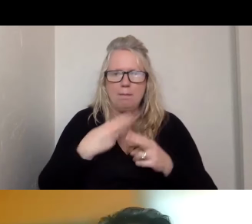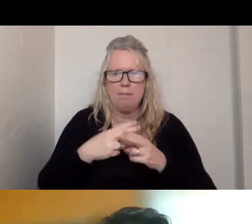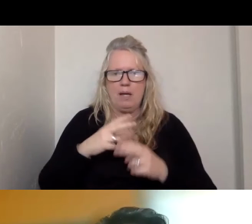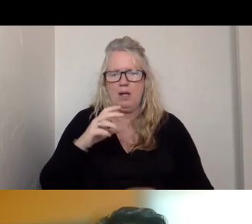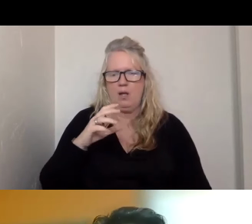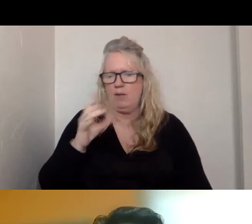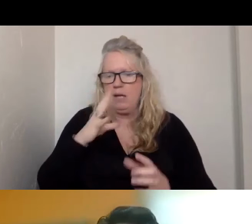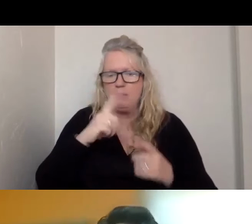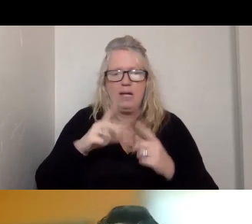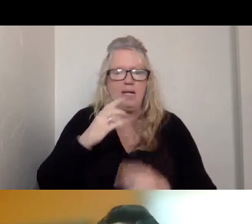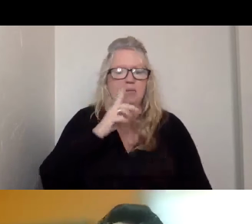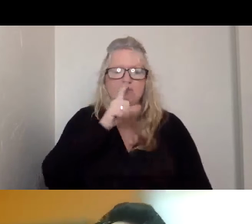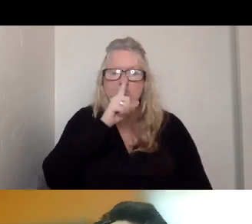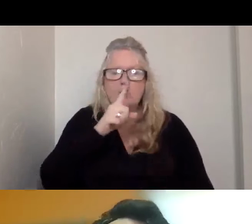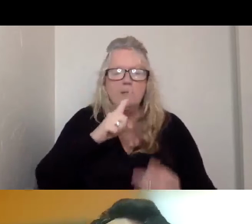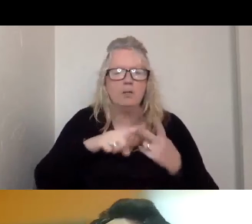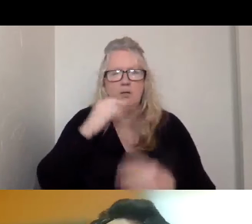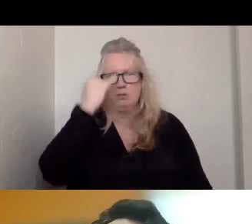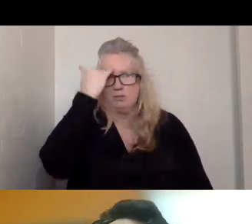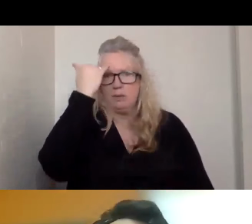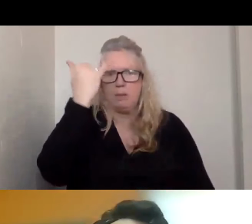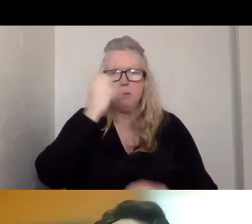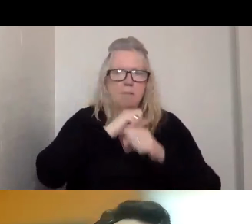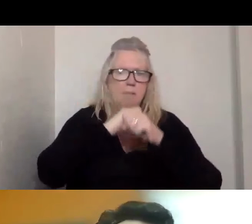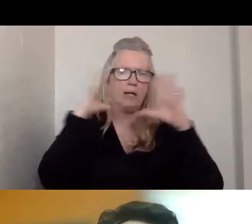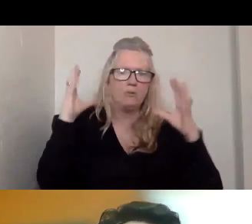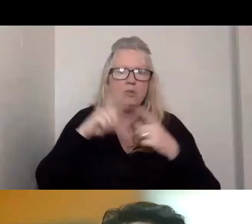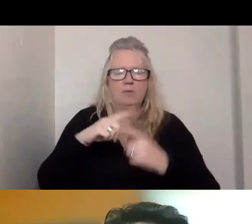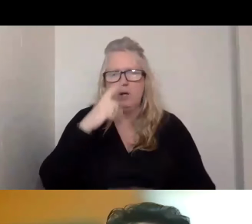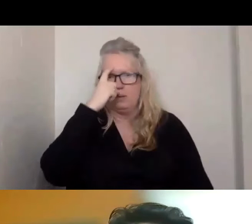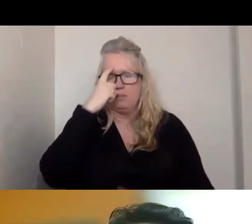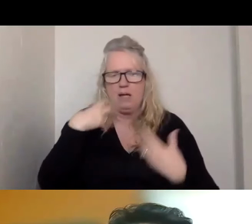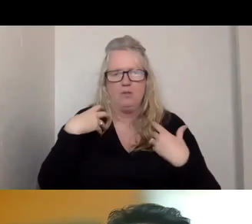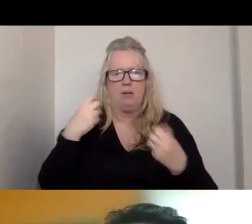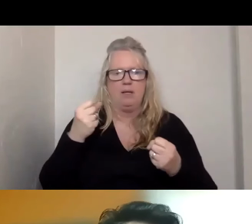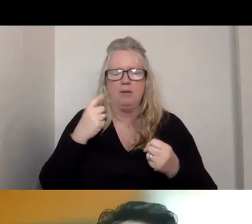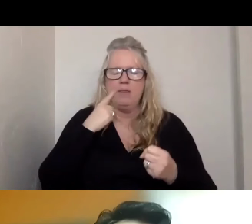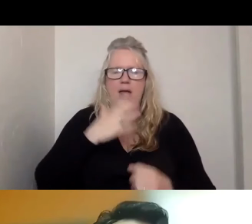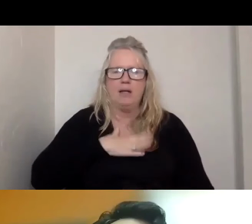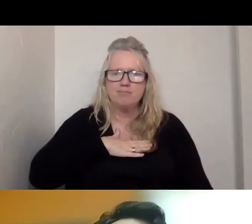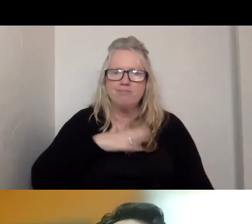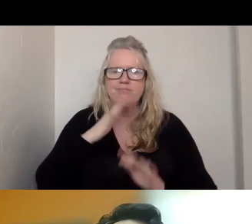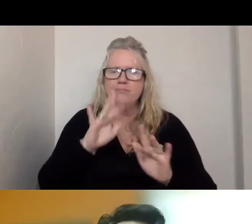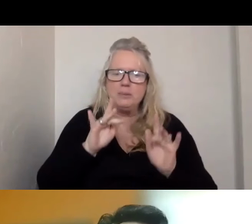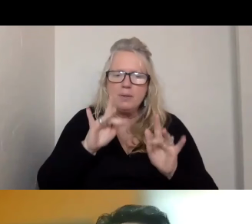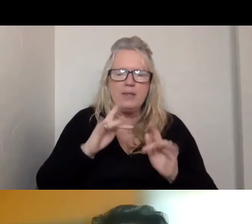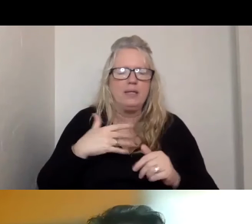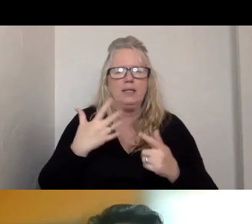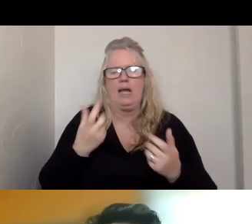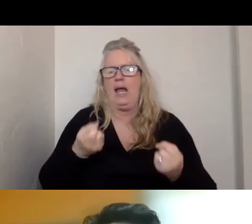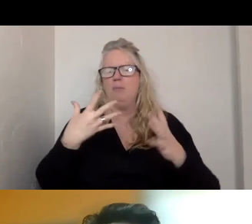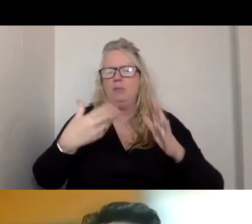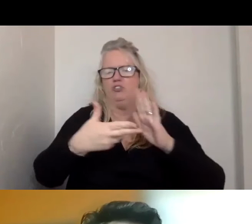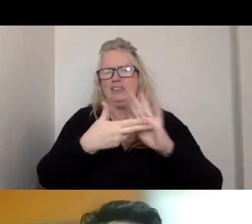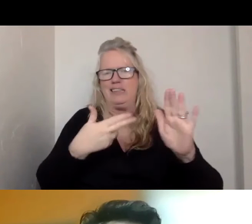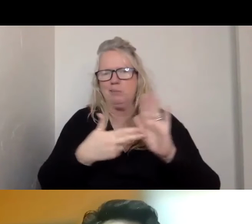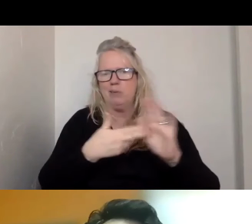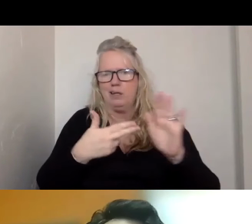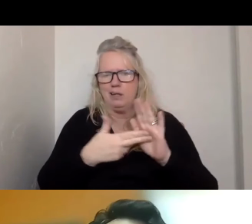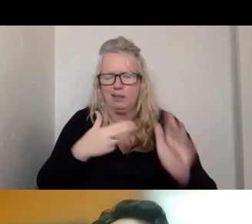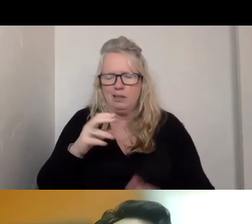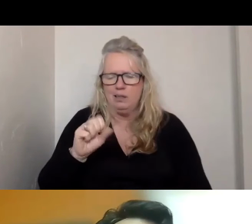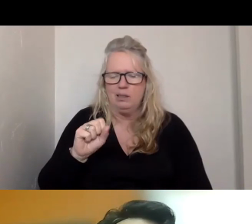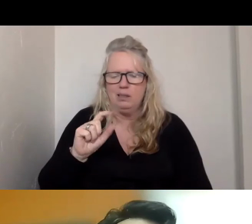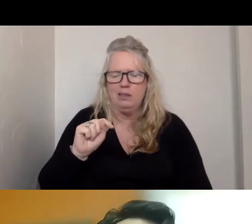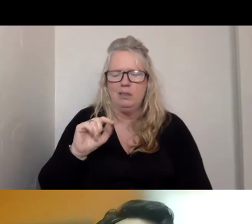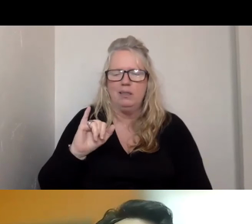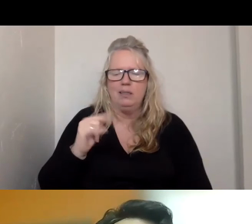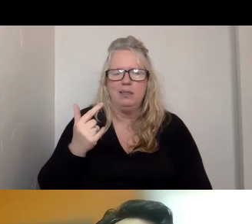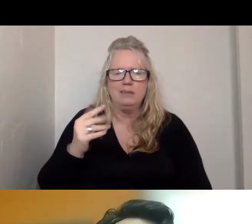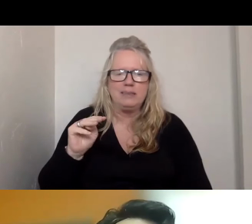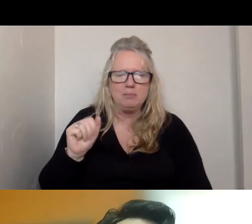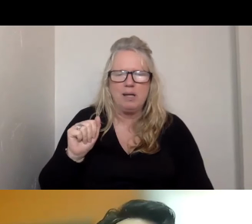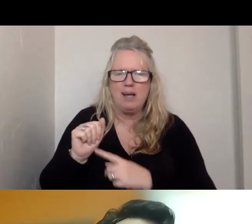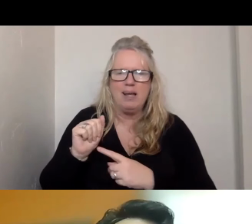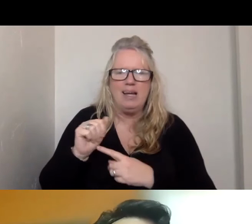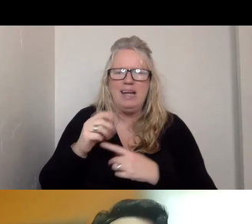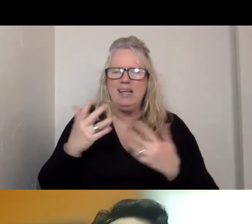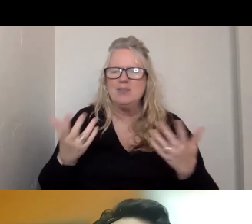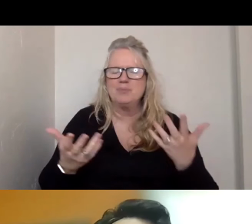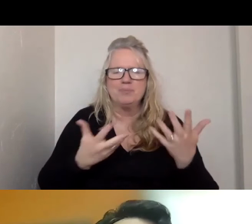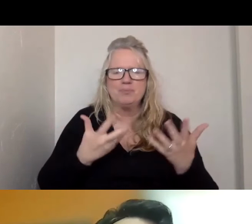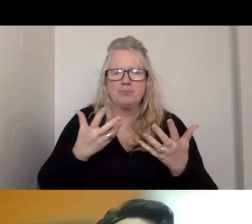OR NOT OR IF IT WARRANTS SYMPATHY OR HOW MUCH THAT CULTURE